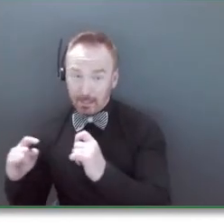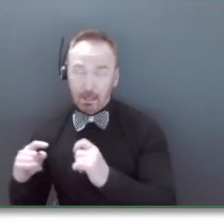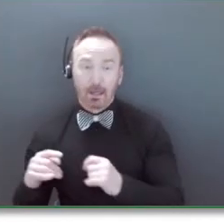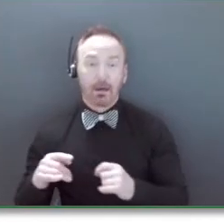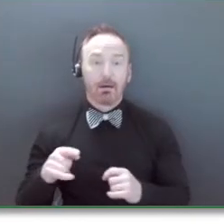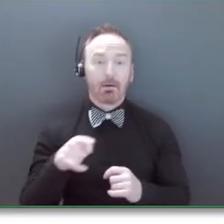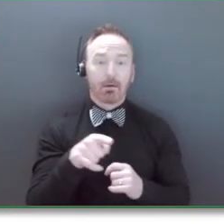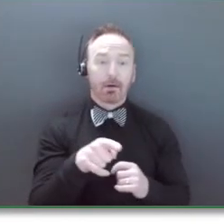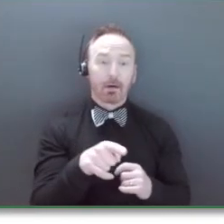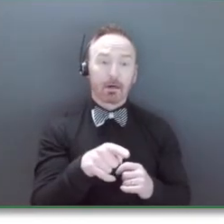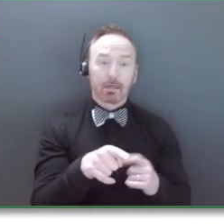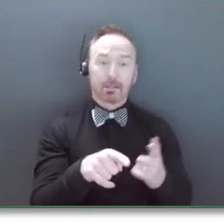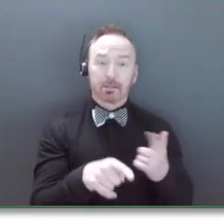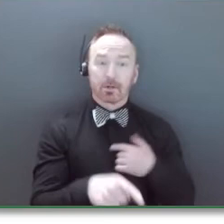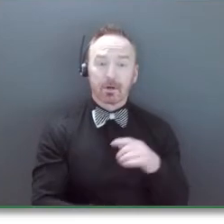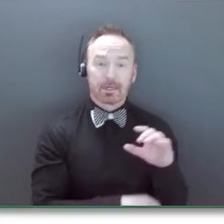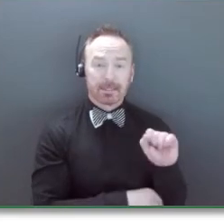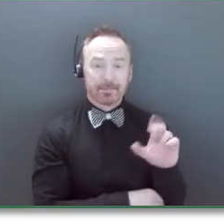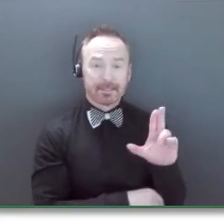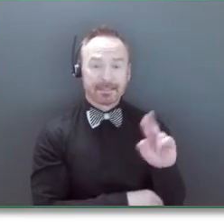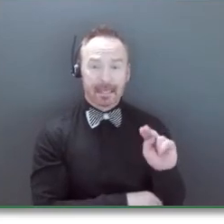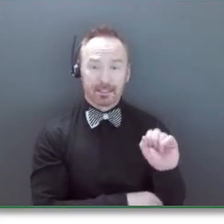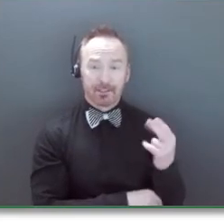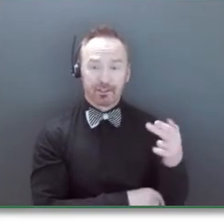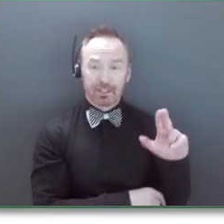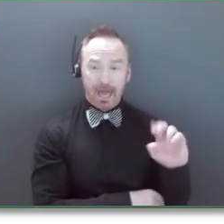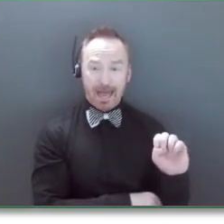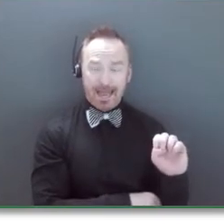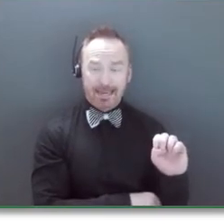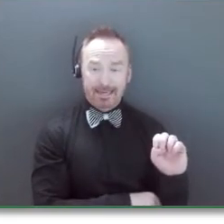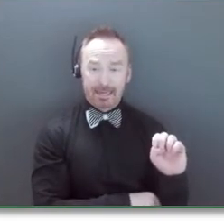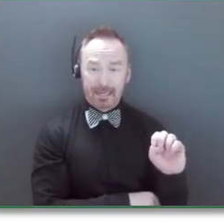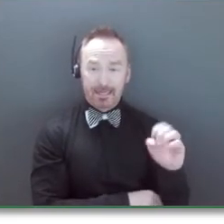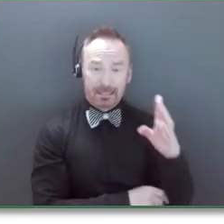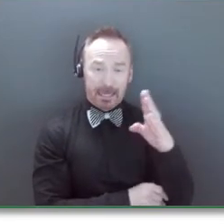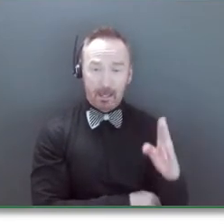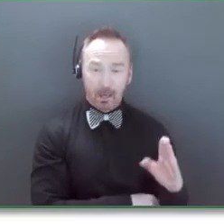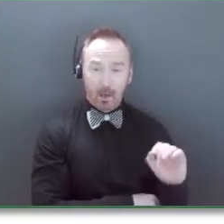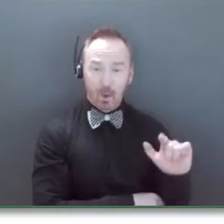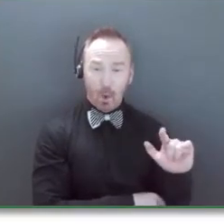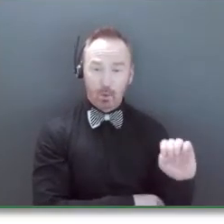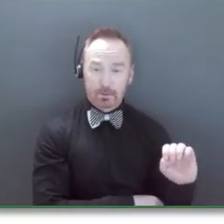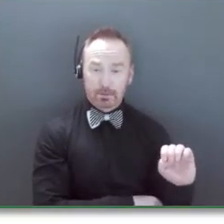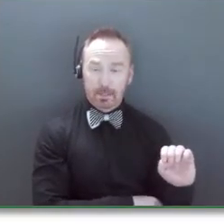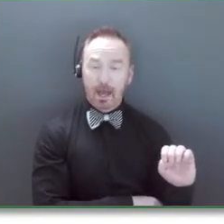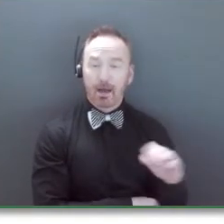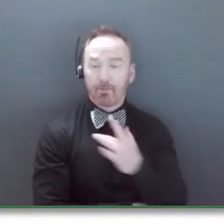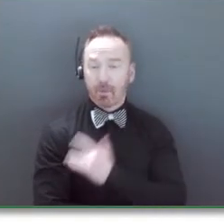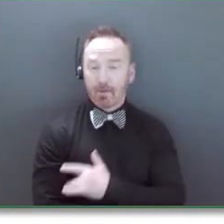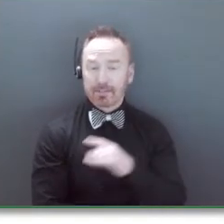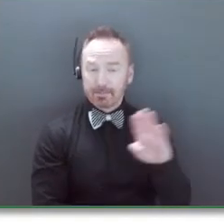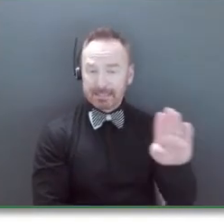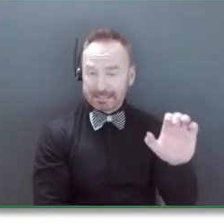along the sunshine coast of BC. Next slide please. They connect with nature